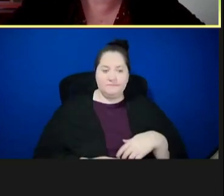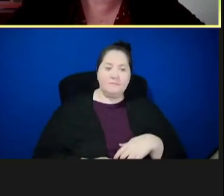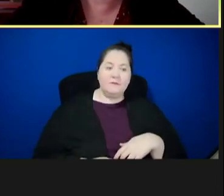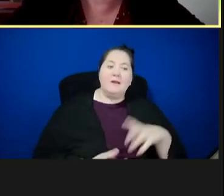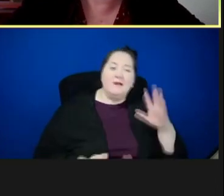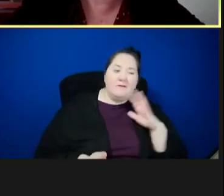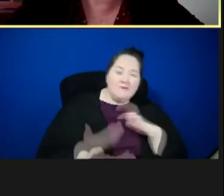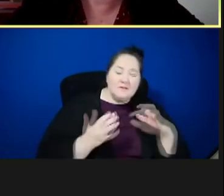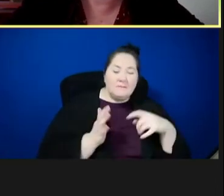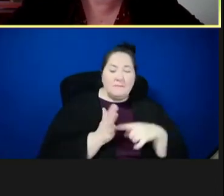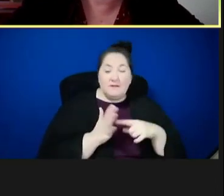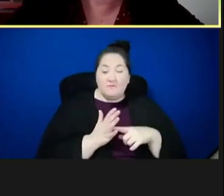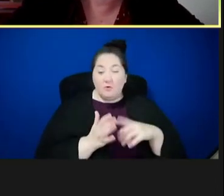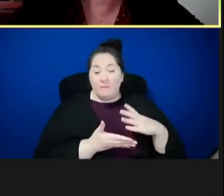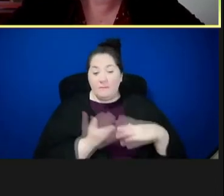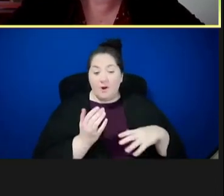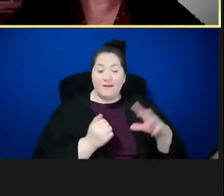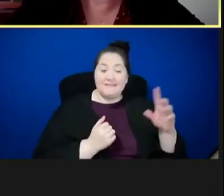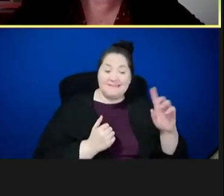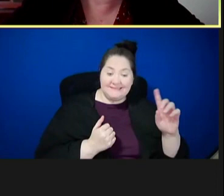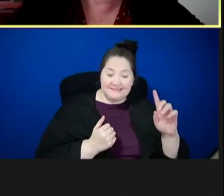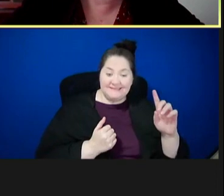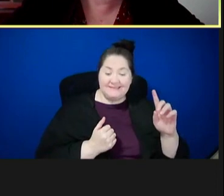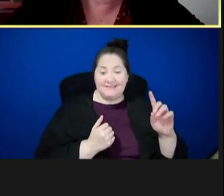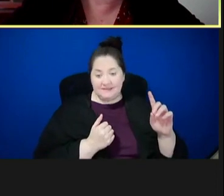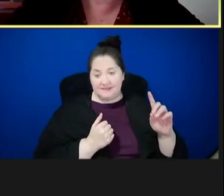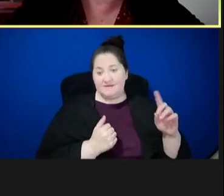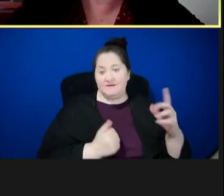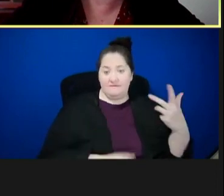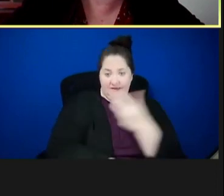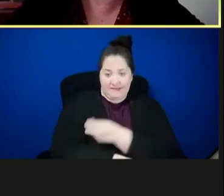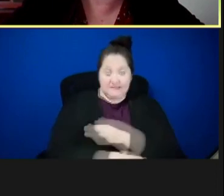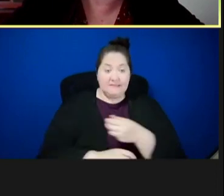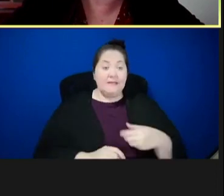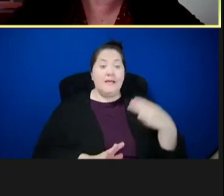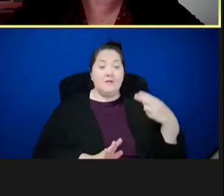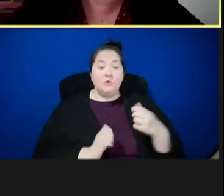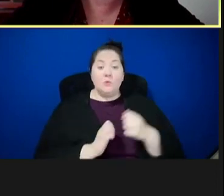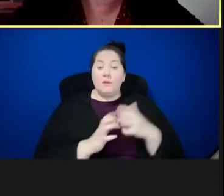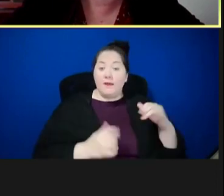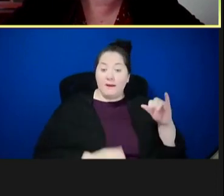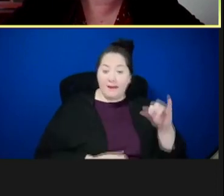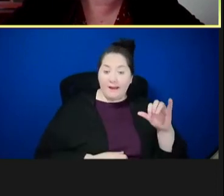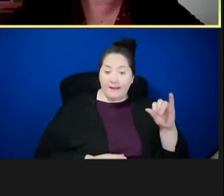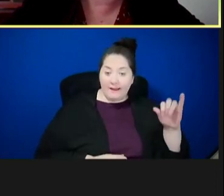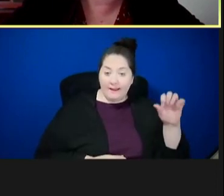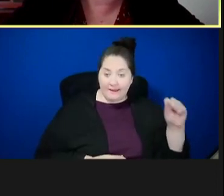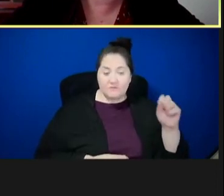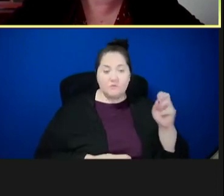for Part D vaccines. Finding histories without an IIS was difficult, and getting consent from